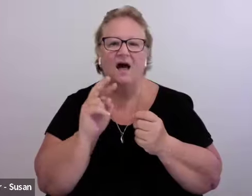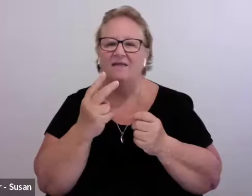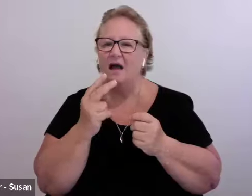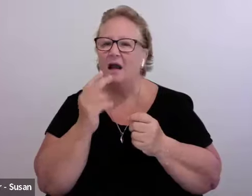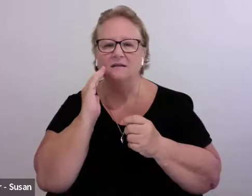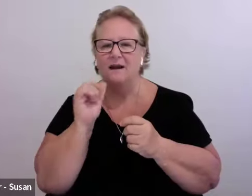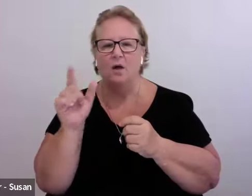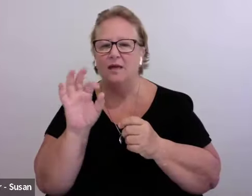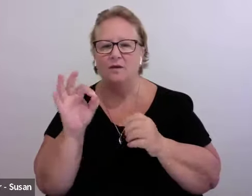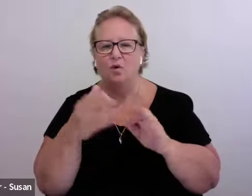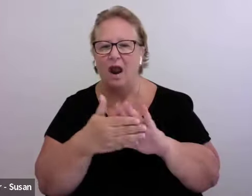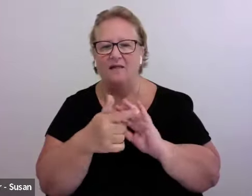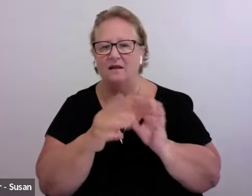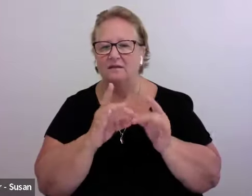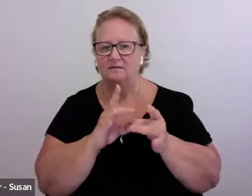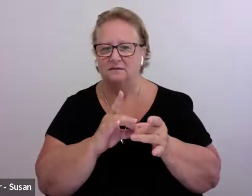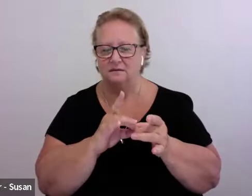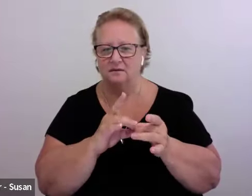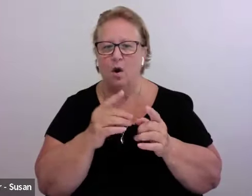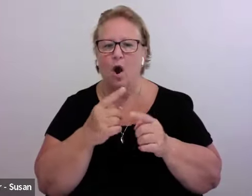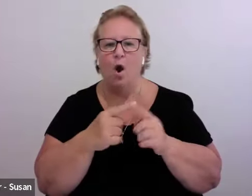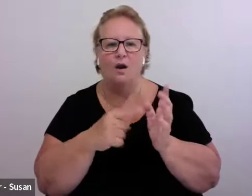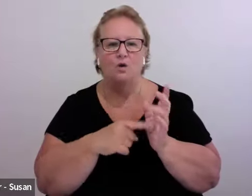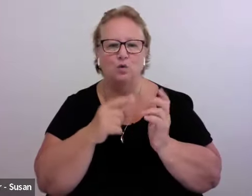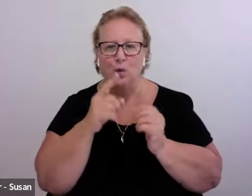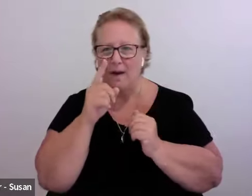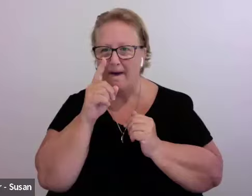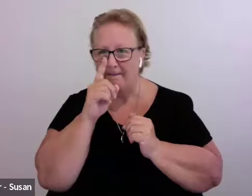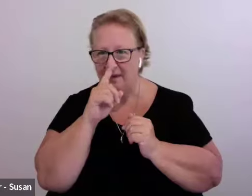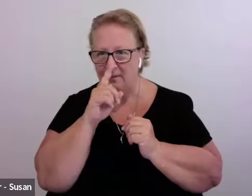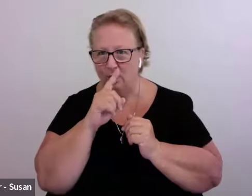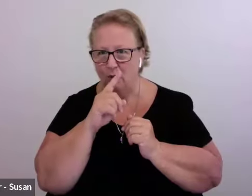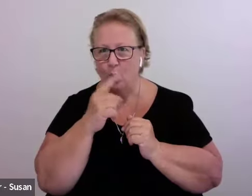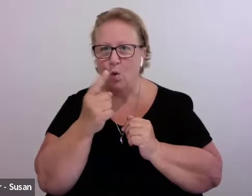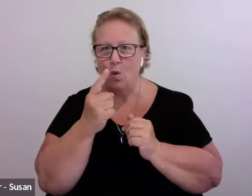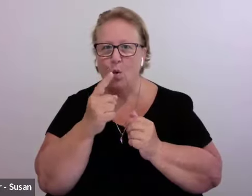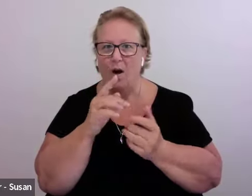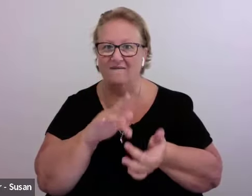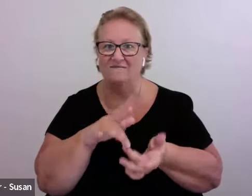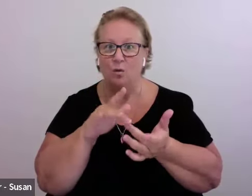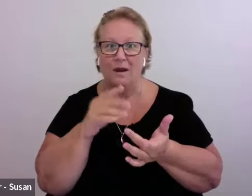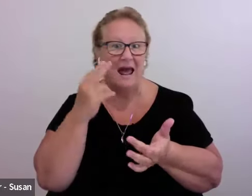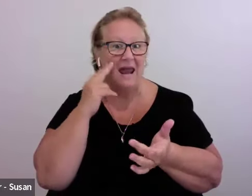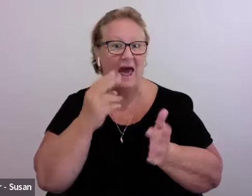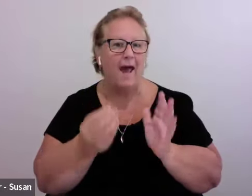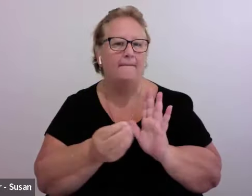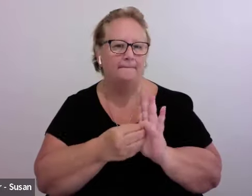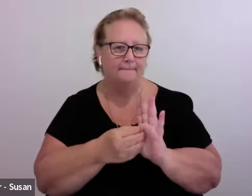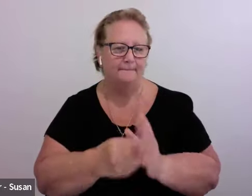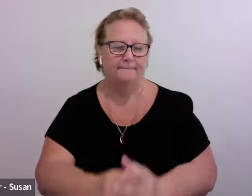group member who is not listed on the research team then they don't actually count towards the one application